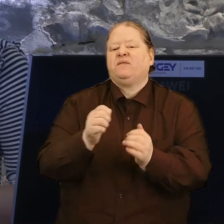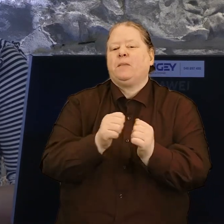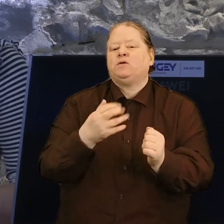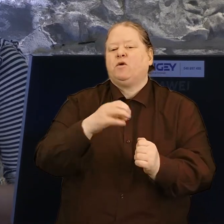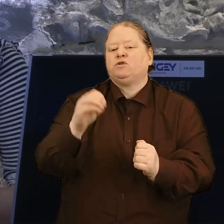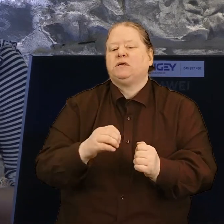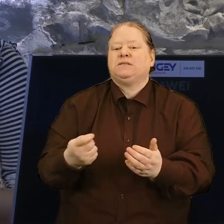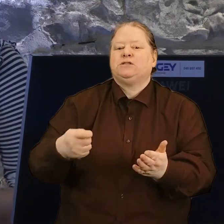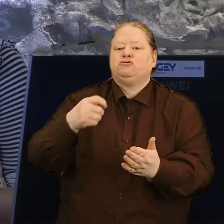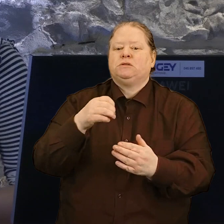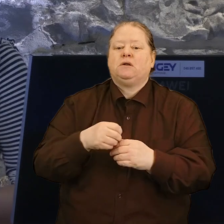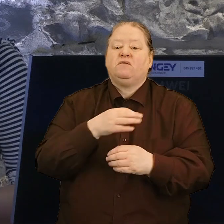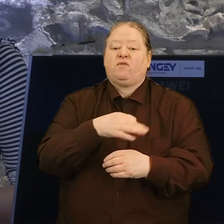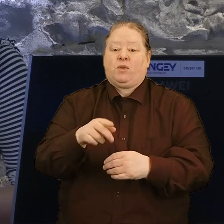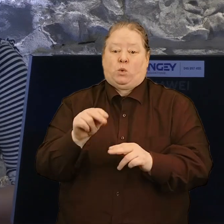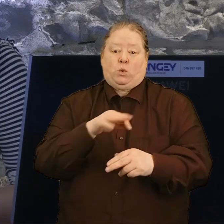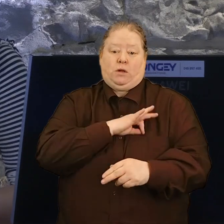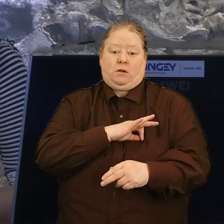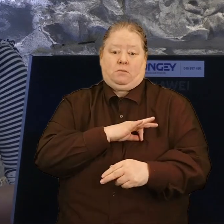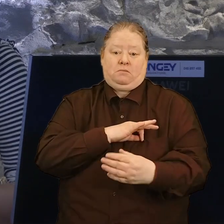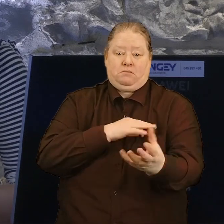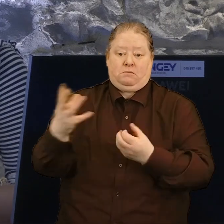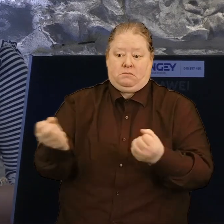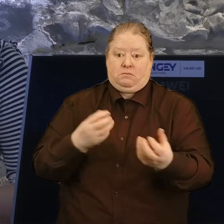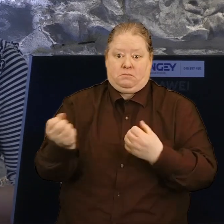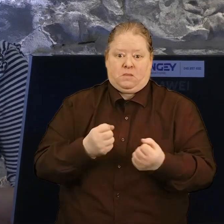that with the new income they had coming from fees they would be able to pay off this money.